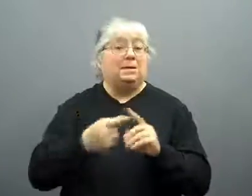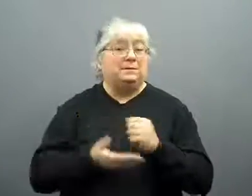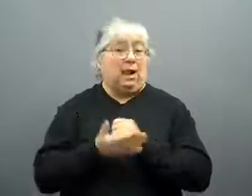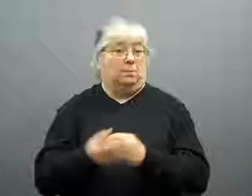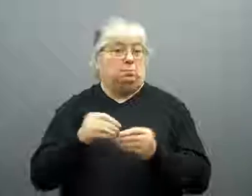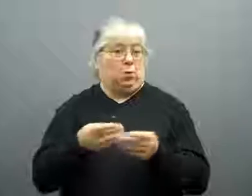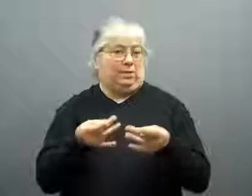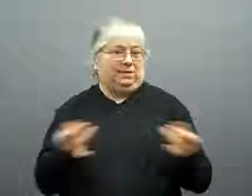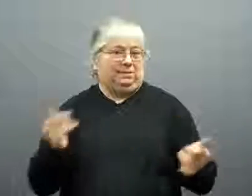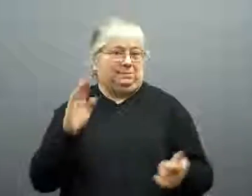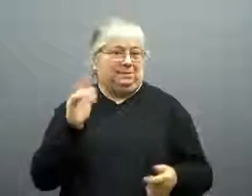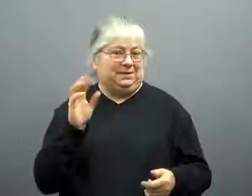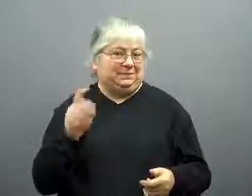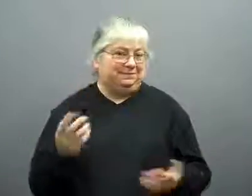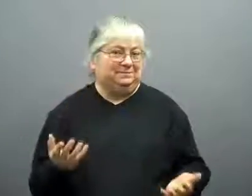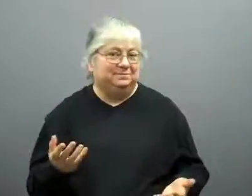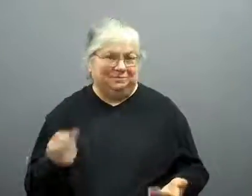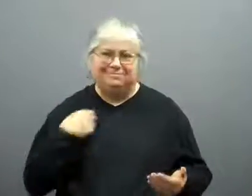It also thins the blood.